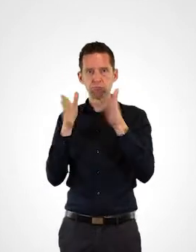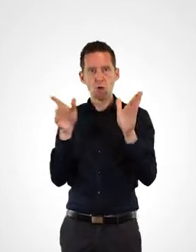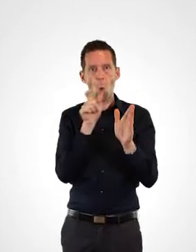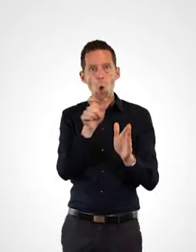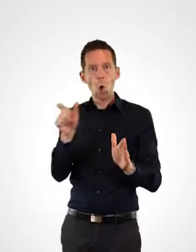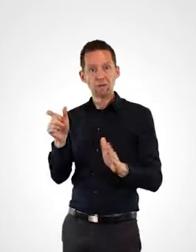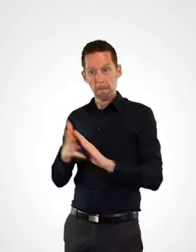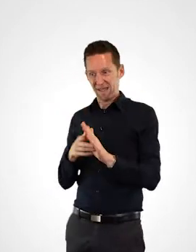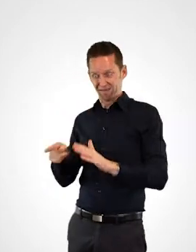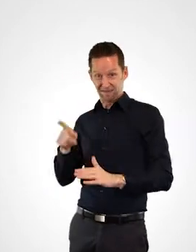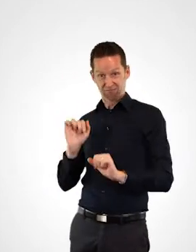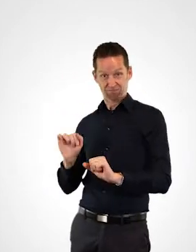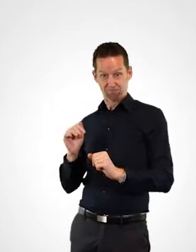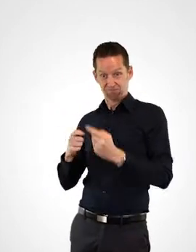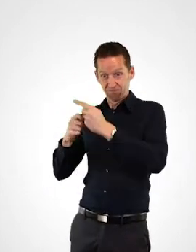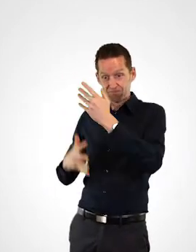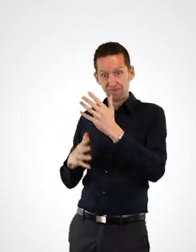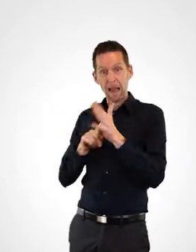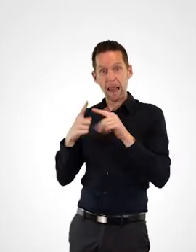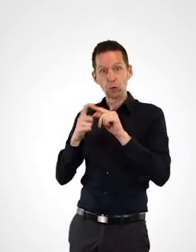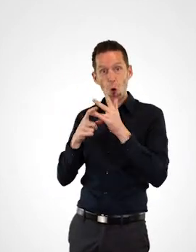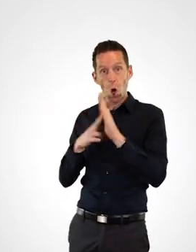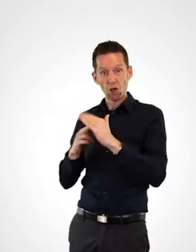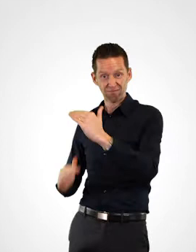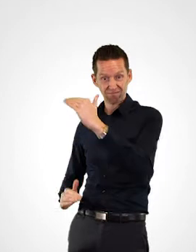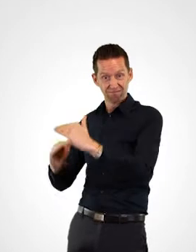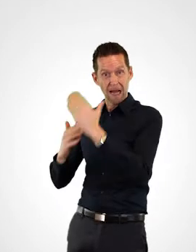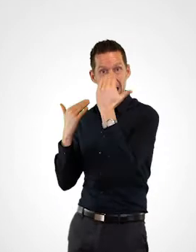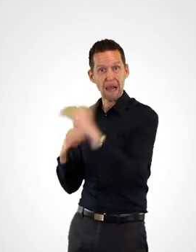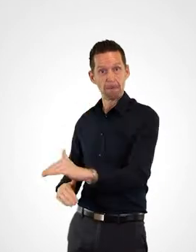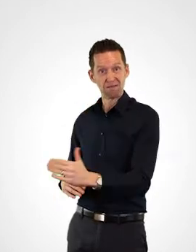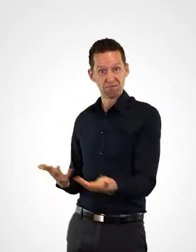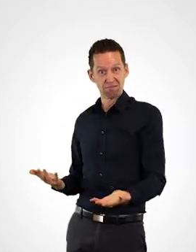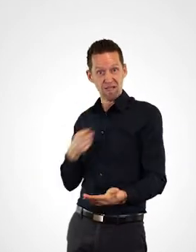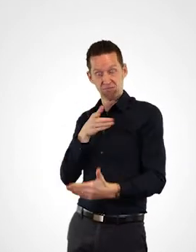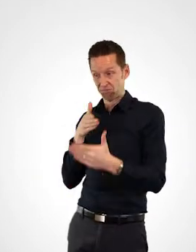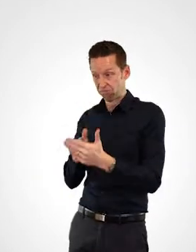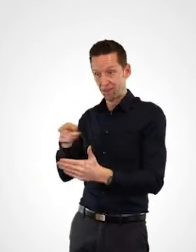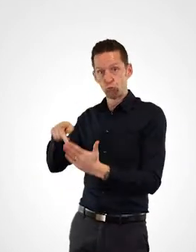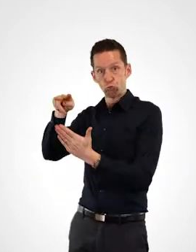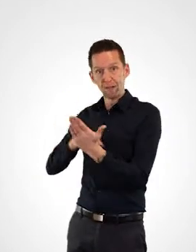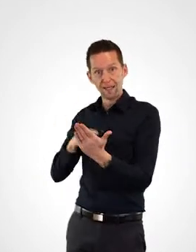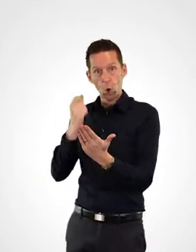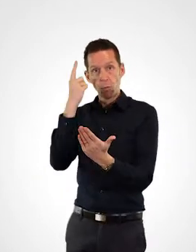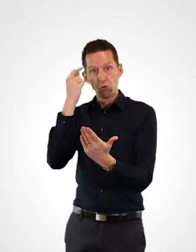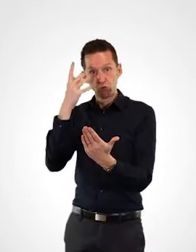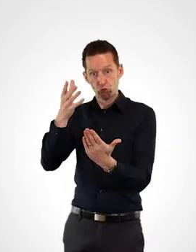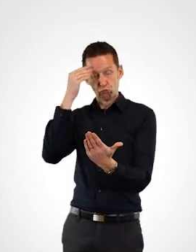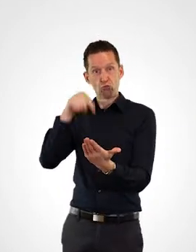and so he's likely to develop a smaller lexicon, which is going to influence his reading comprehension